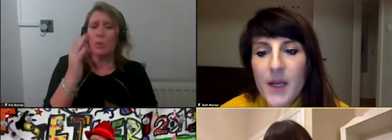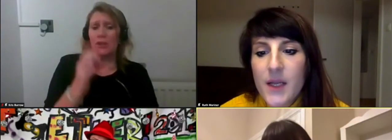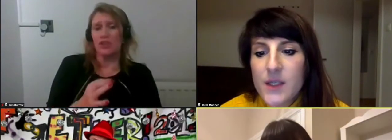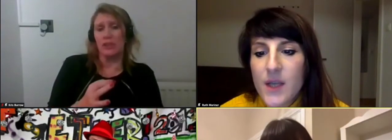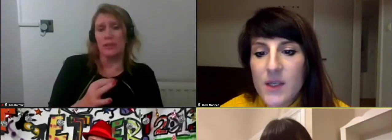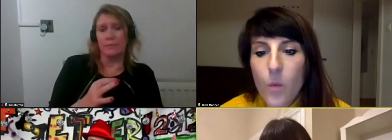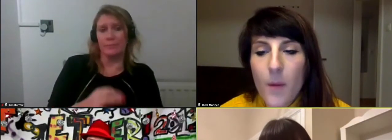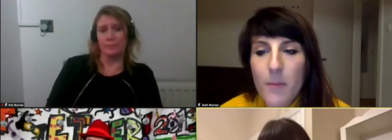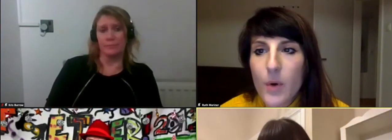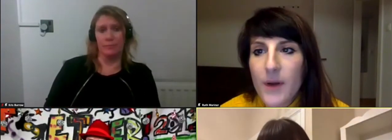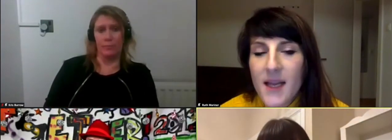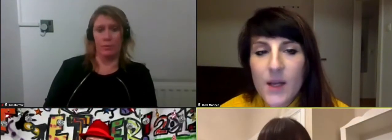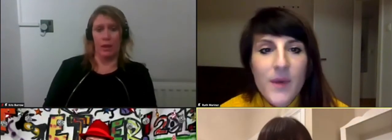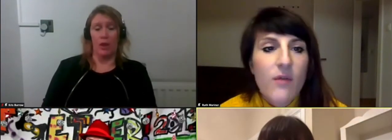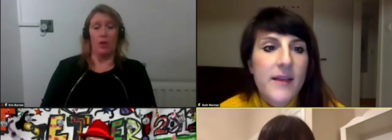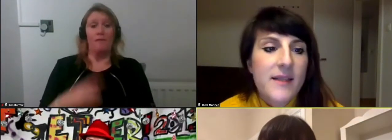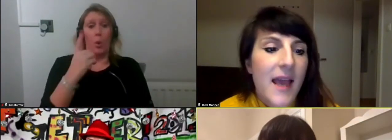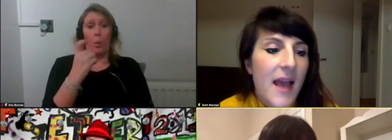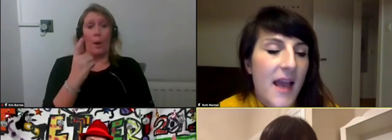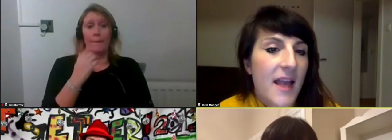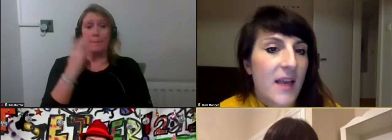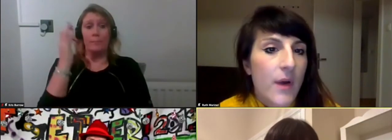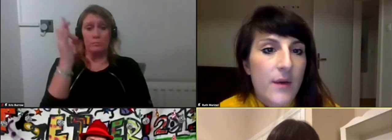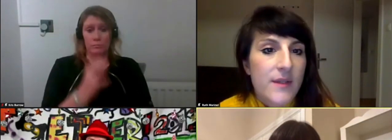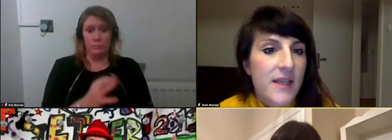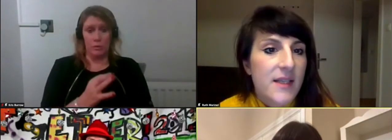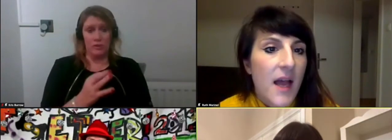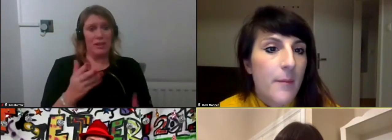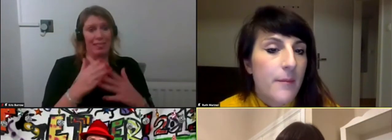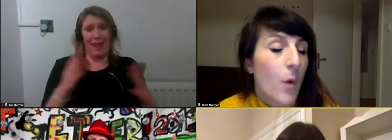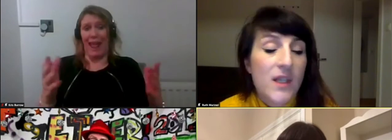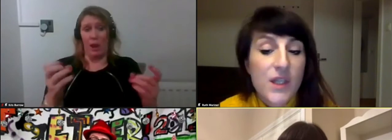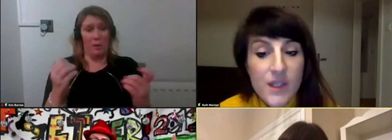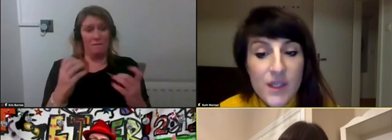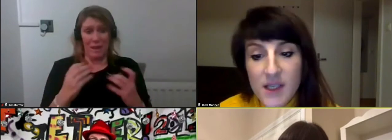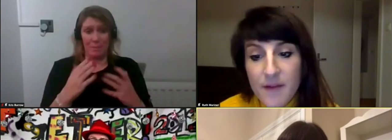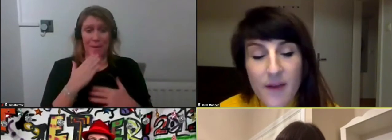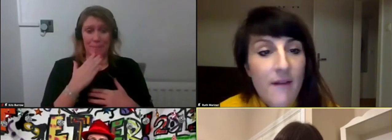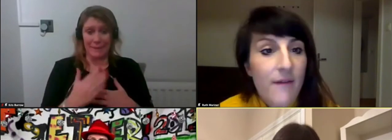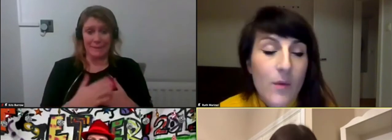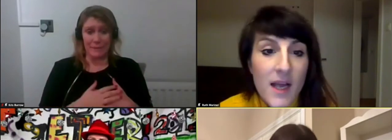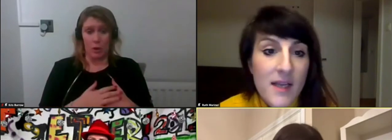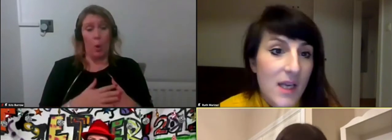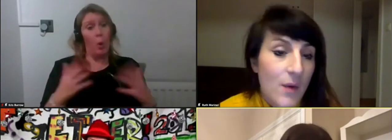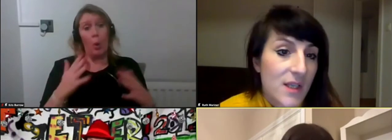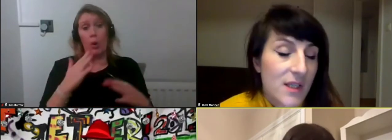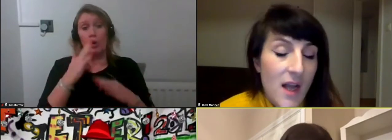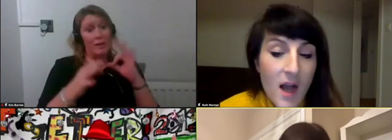and then it would be great to get anyone else's questions, if anyone has any